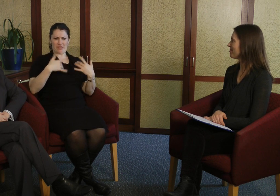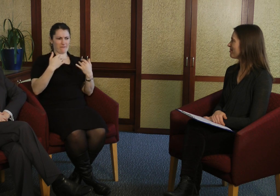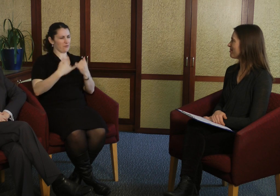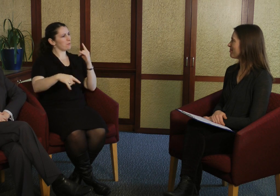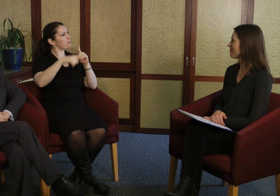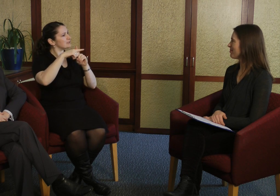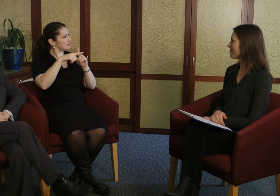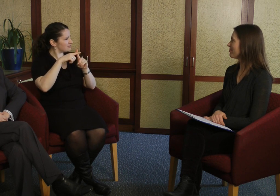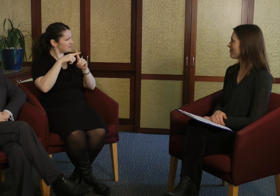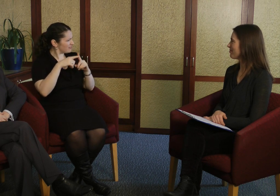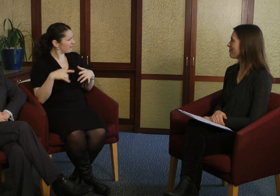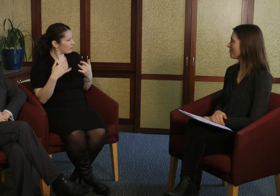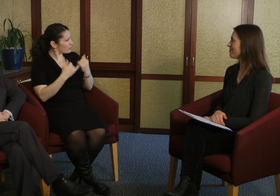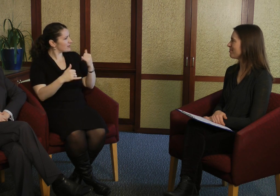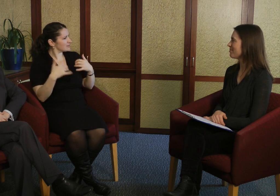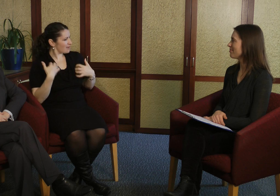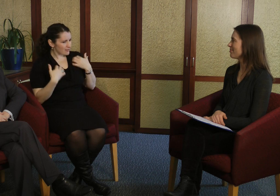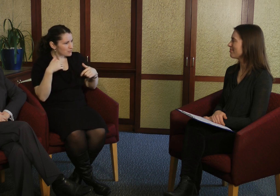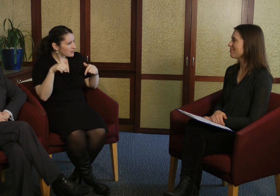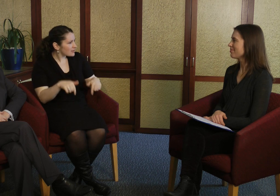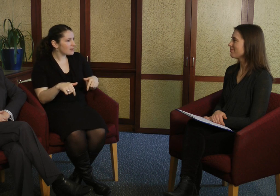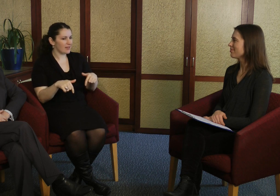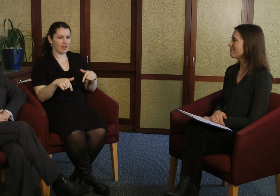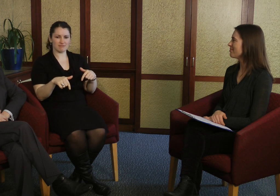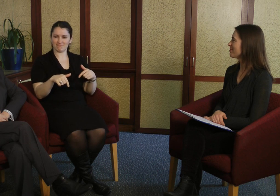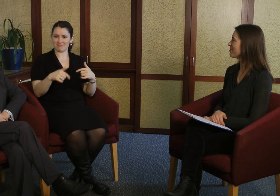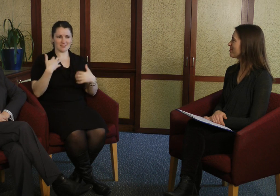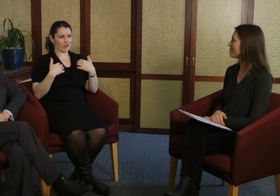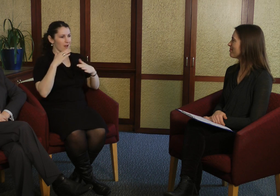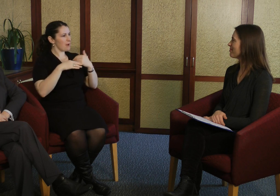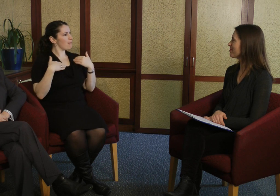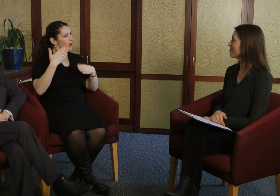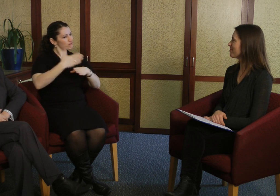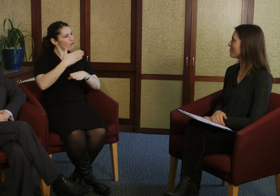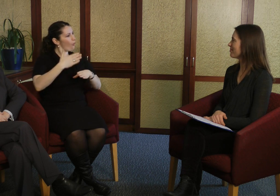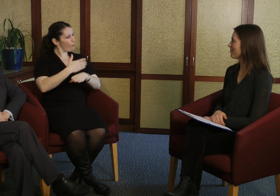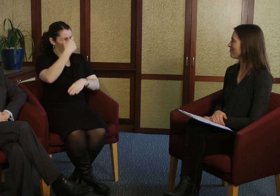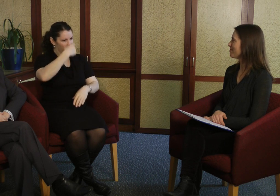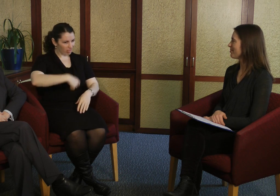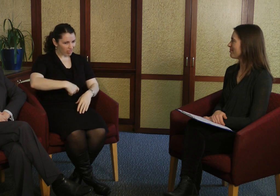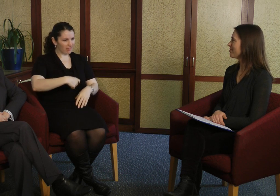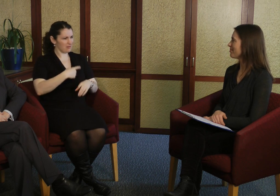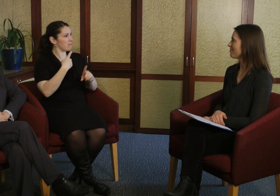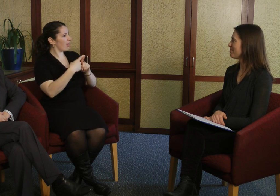excited about being here and being in the role, but I feel also excited about the things